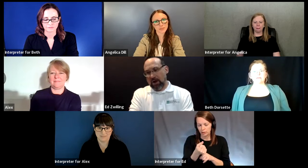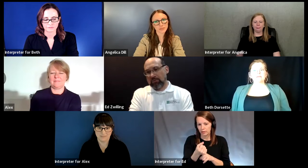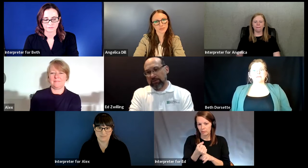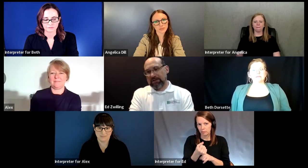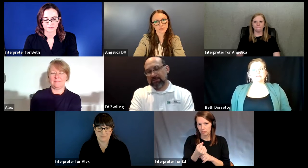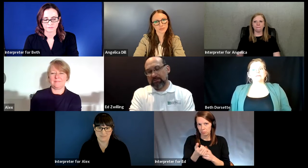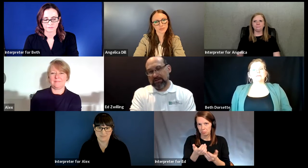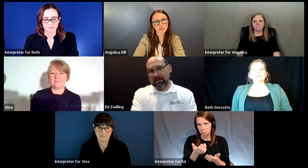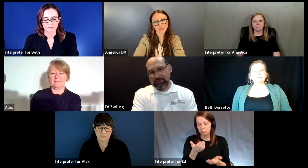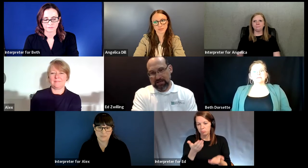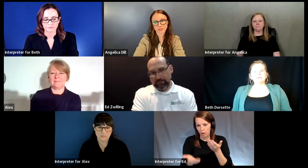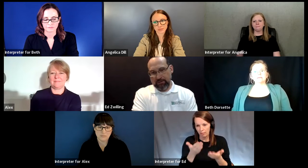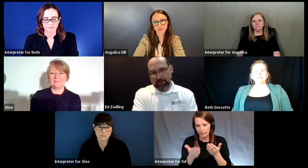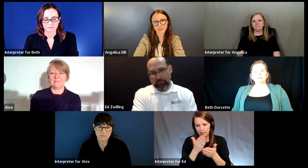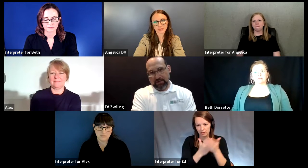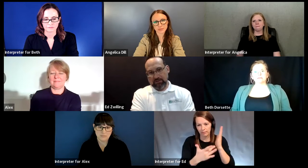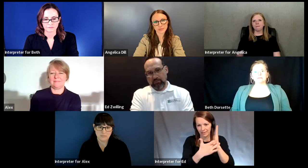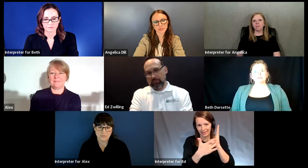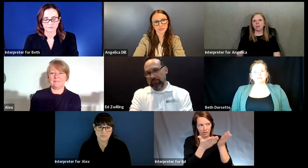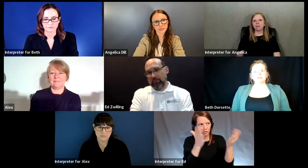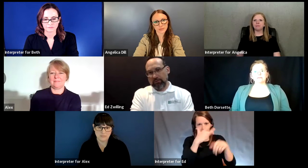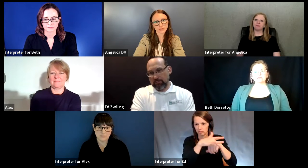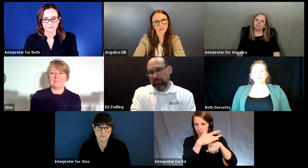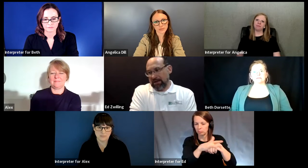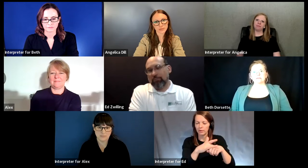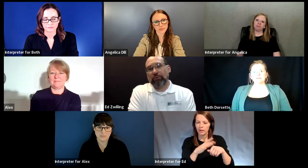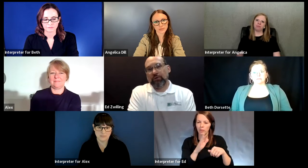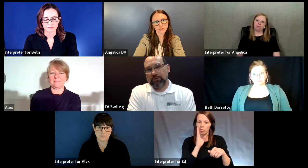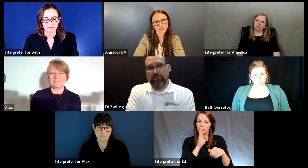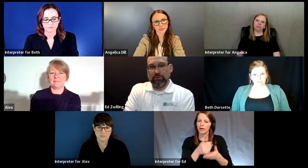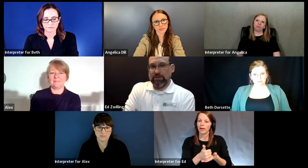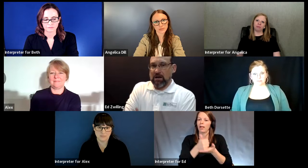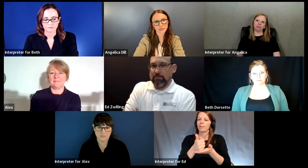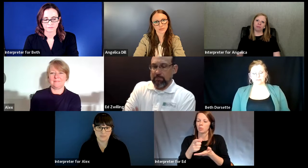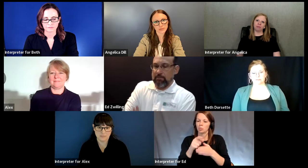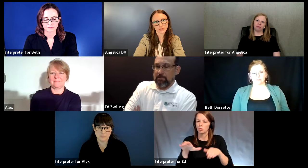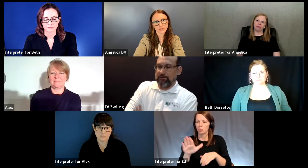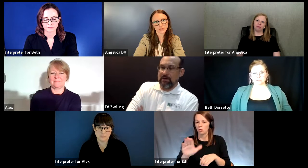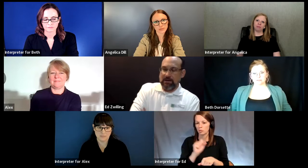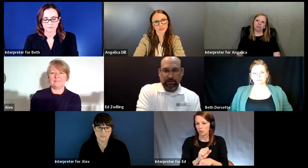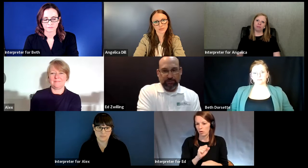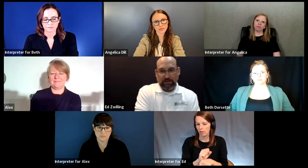There probably is some technology out there that would enable you to do your job, if not